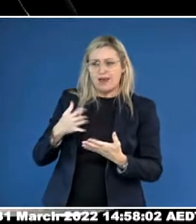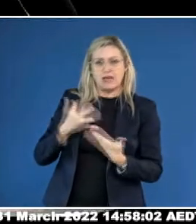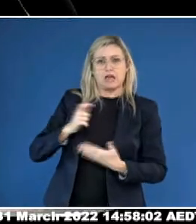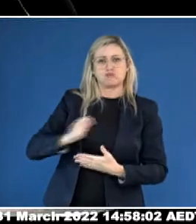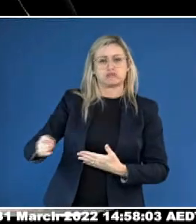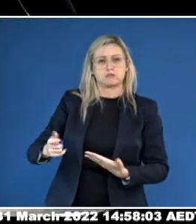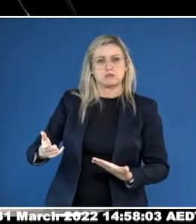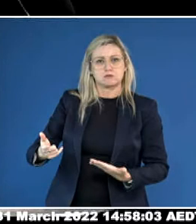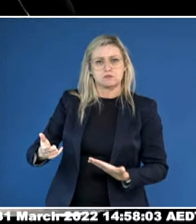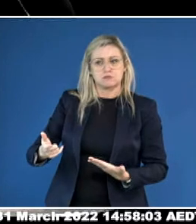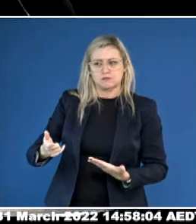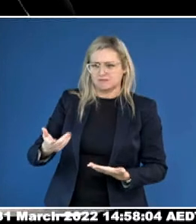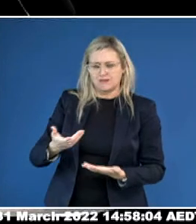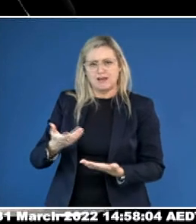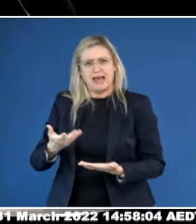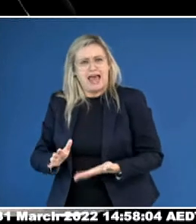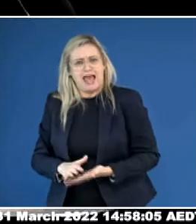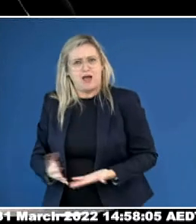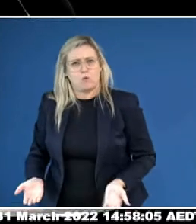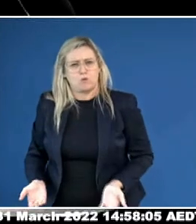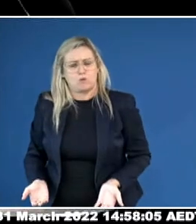How is it okay that women with disability don't - aren't allowed to have legal